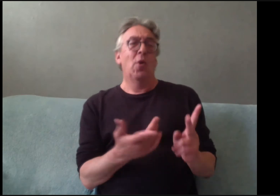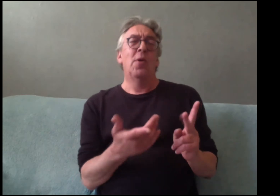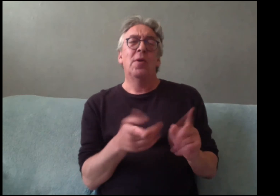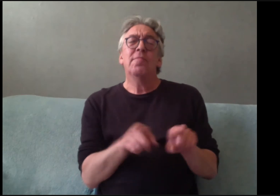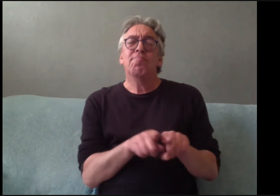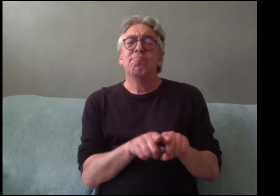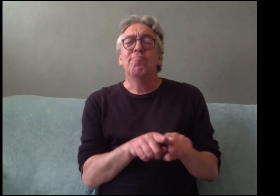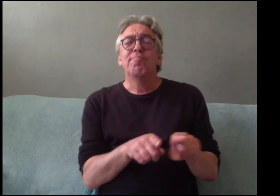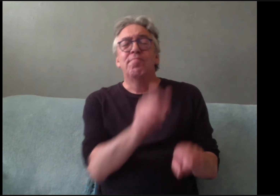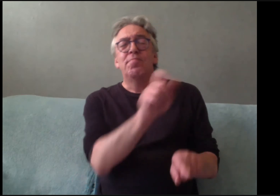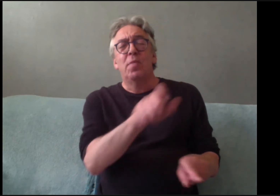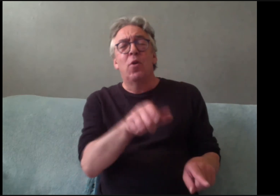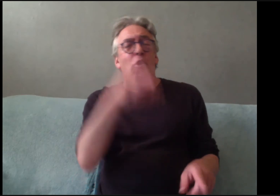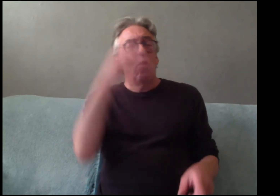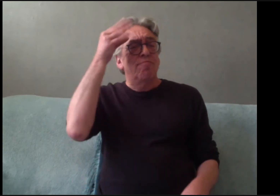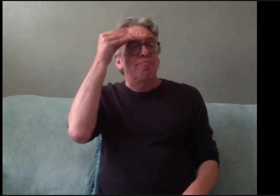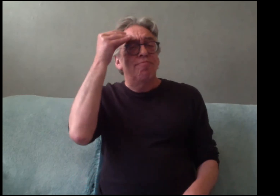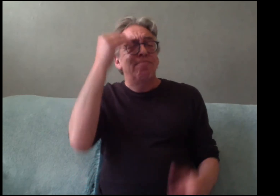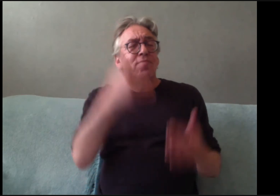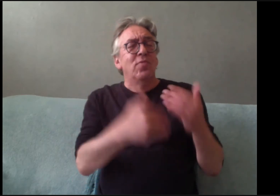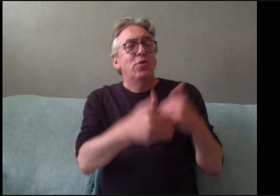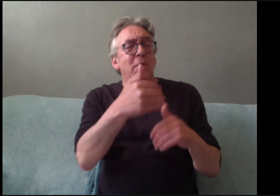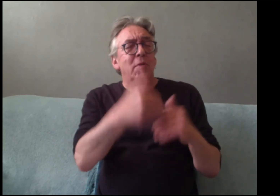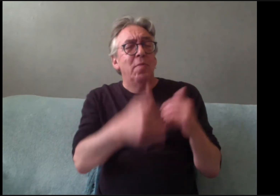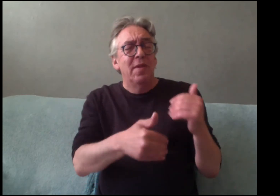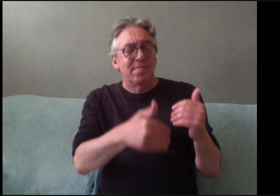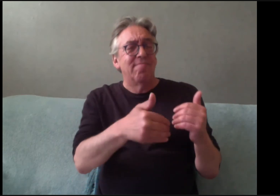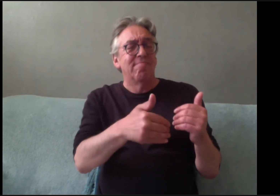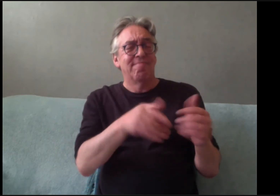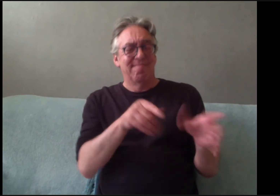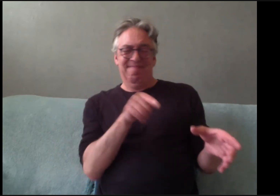more specifically, Milan mentioned the fact that in some countries,